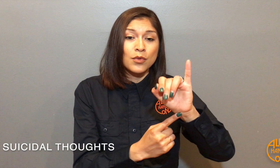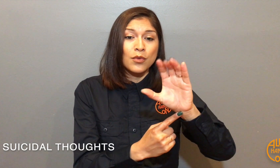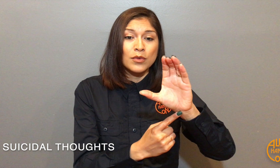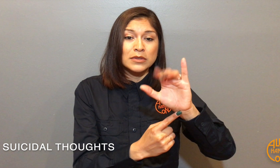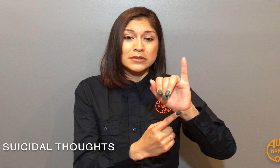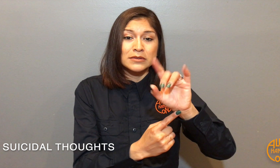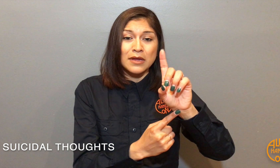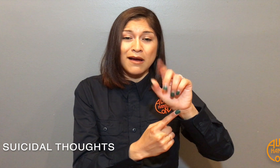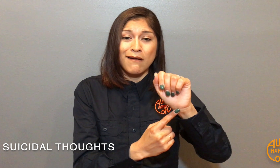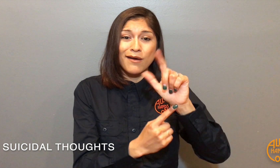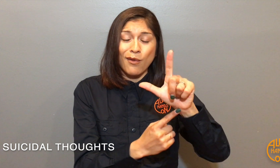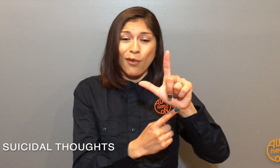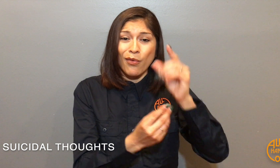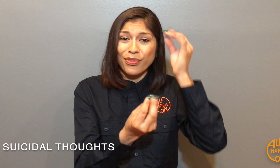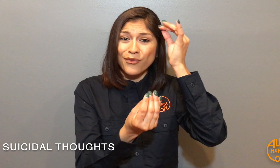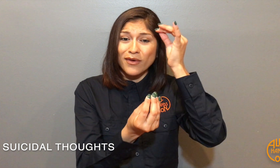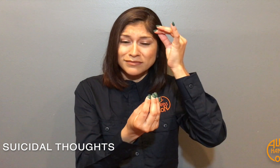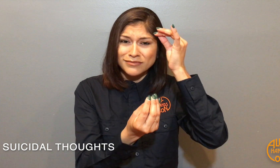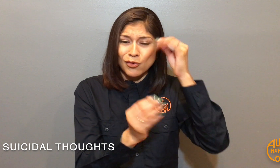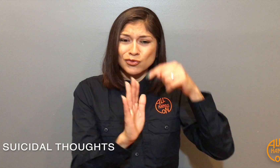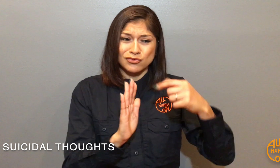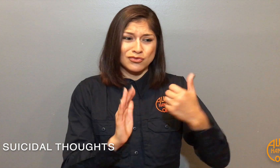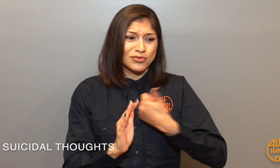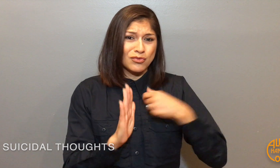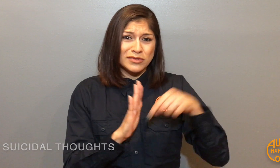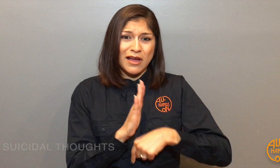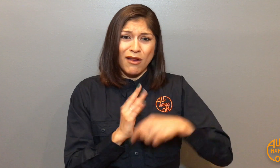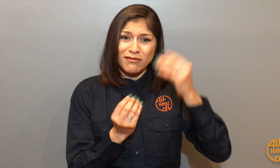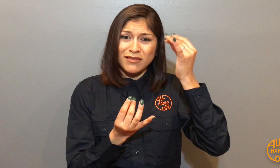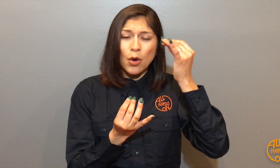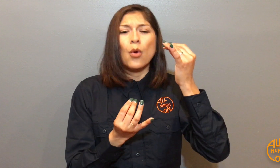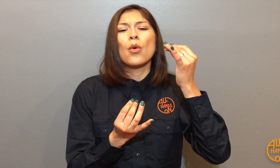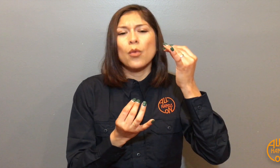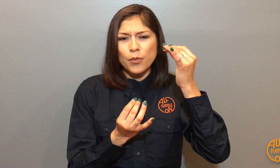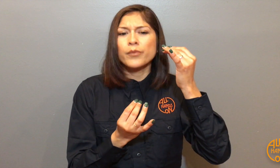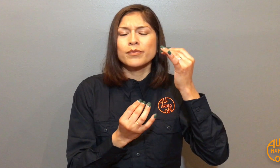if you're having any kind of suicidal thoughts